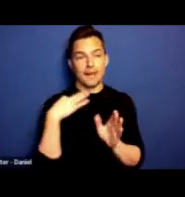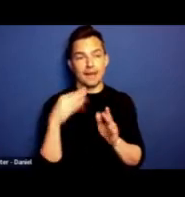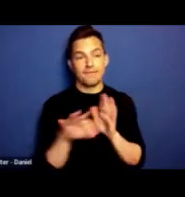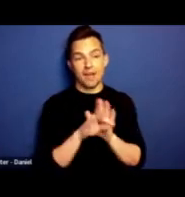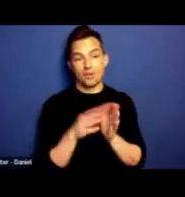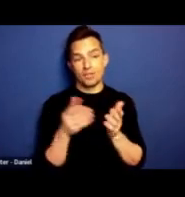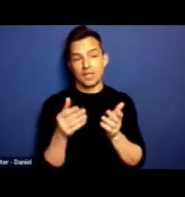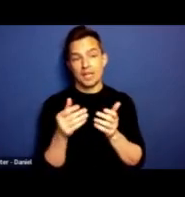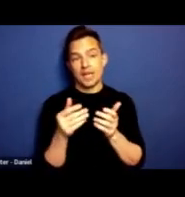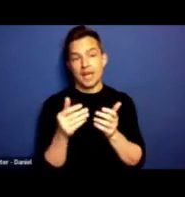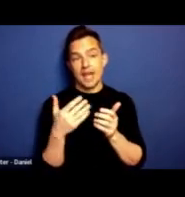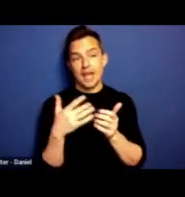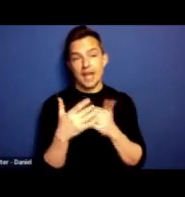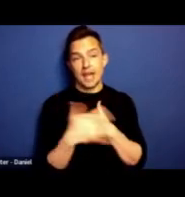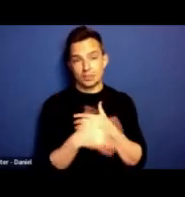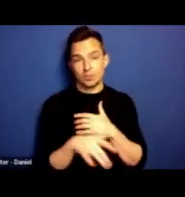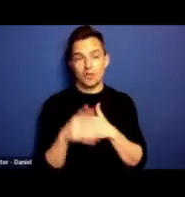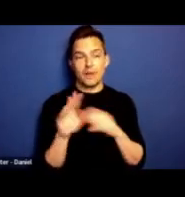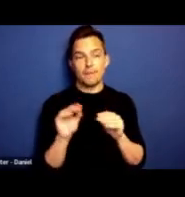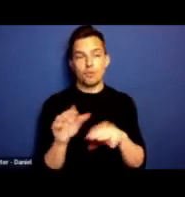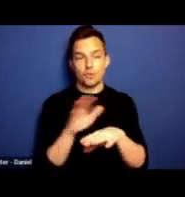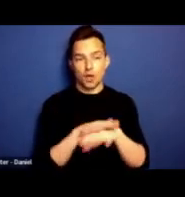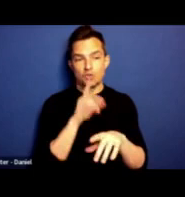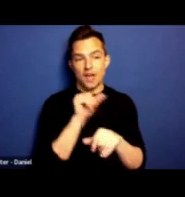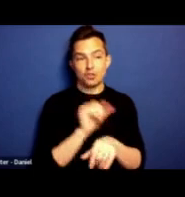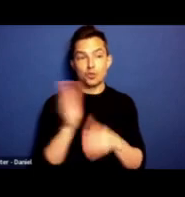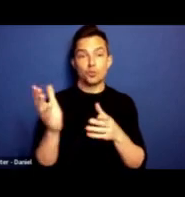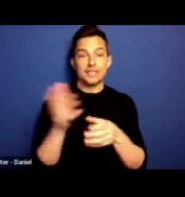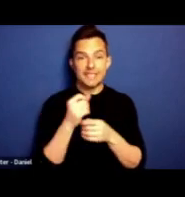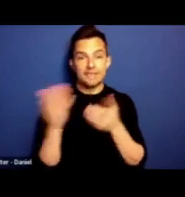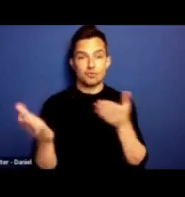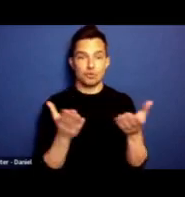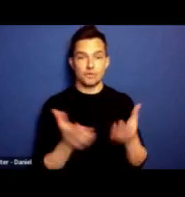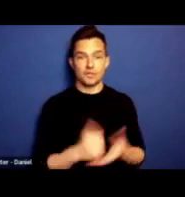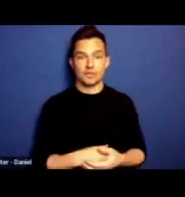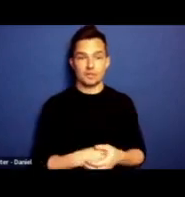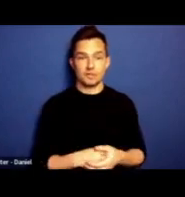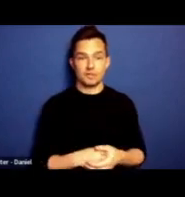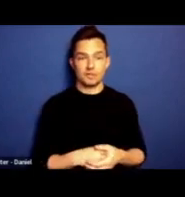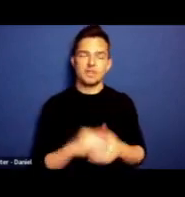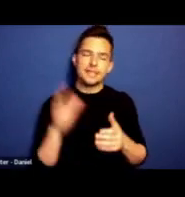performance year moved on to actually receive services. It would seem that there is